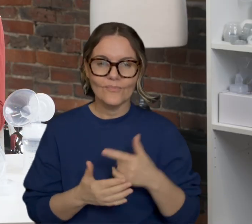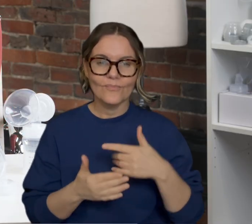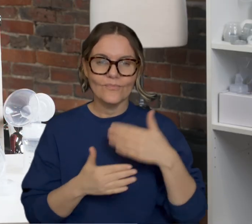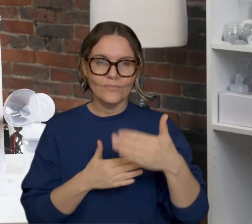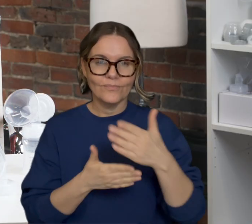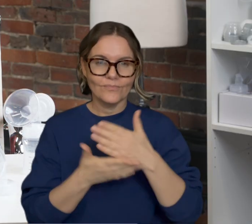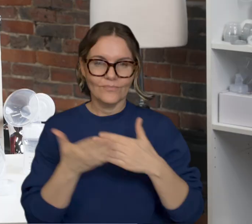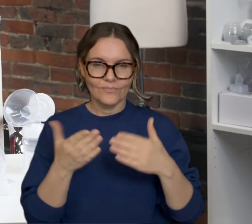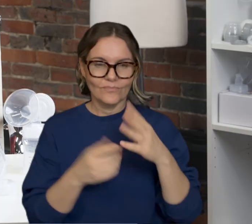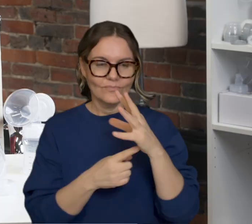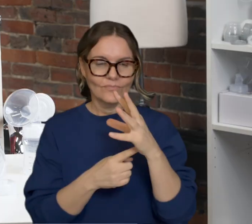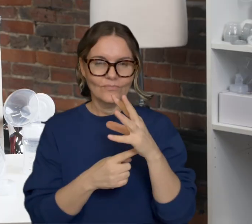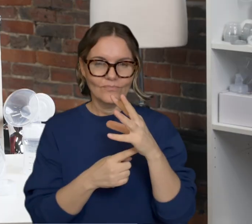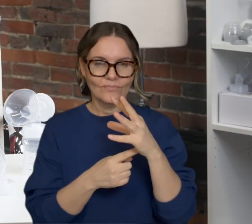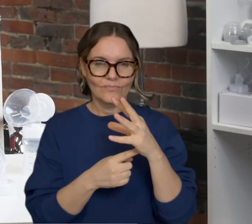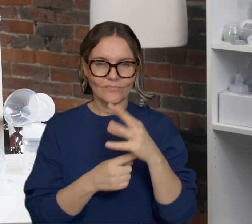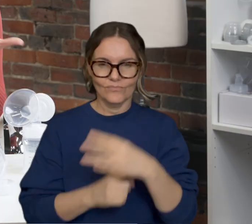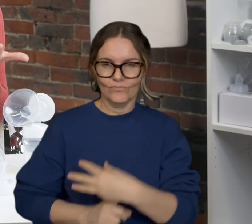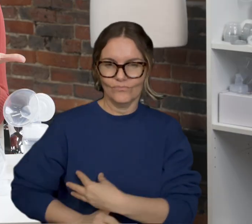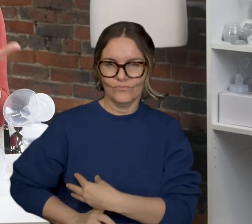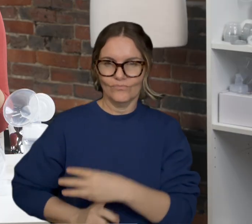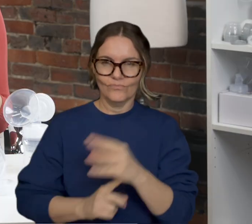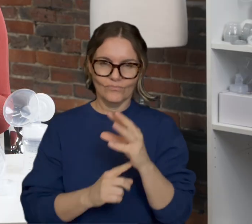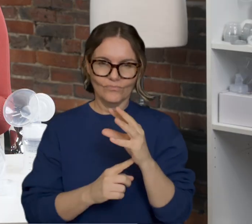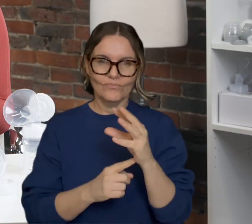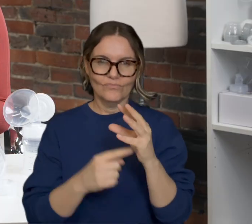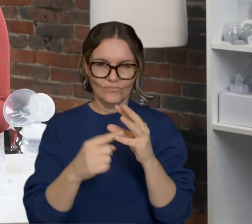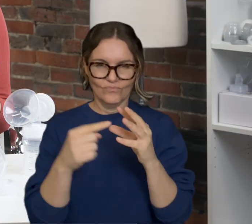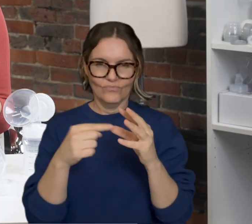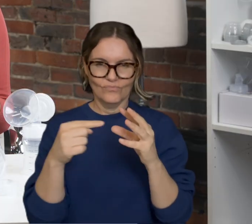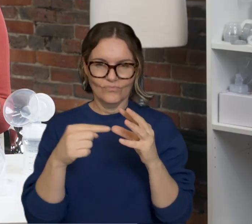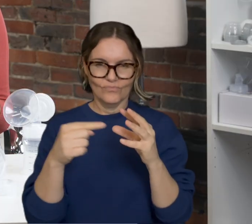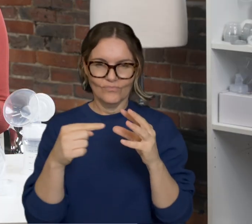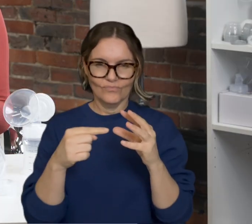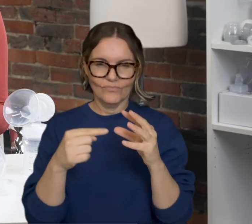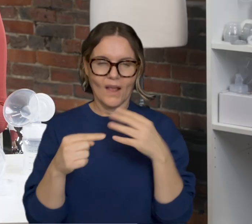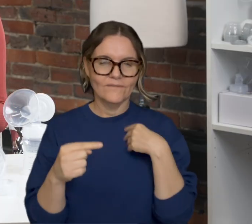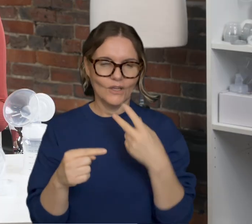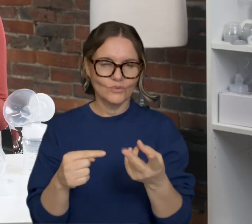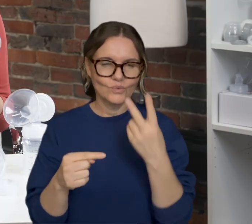shield has four or the kit has four of them in there and it has two different sizes and the